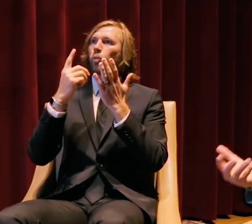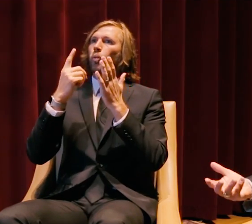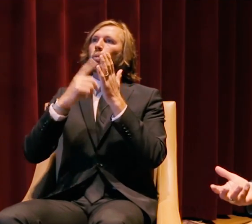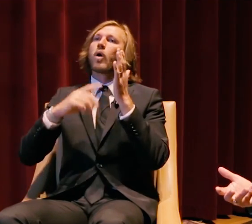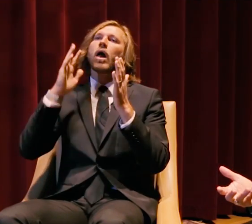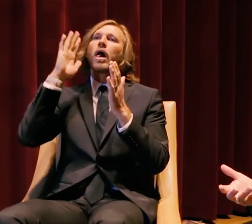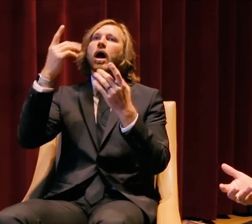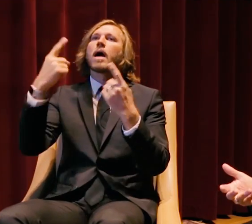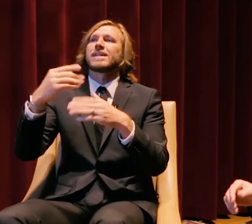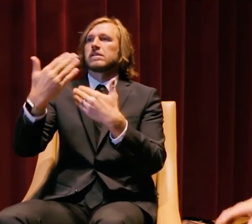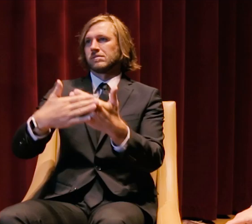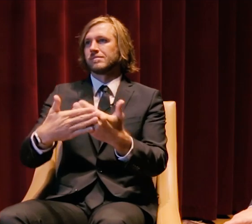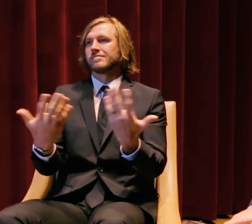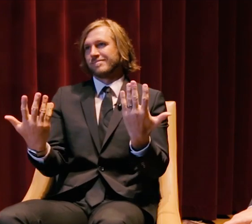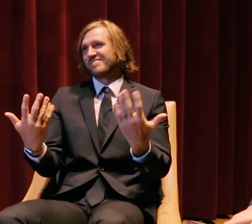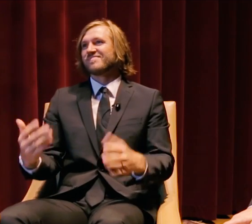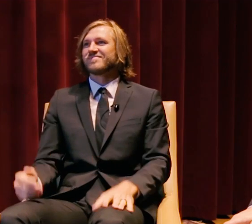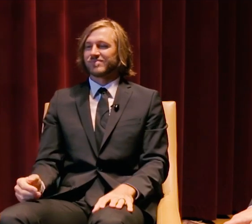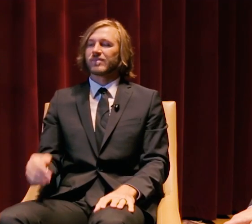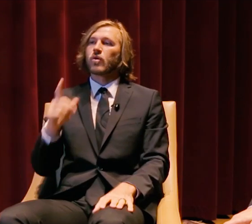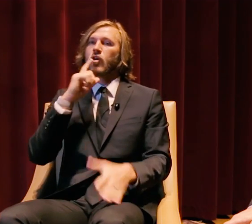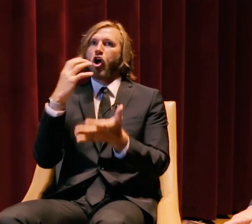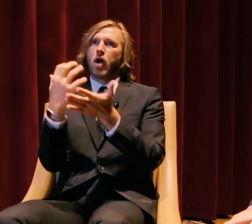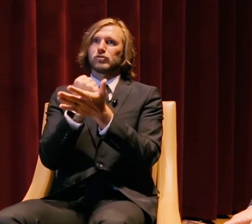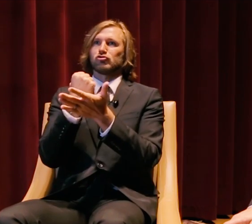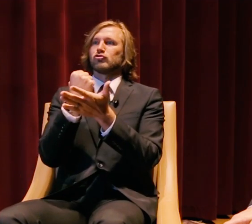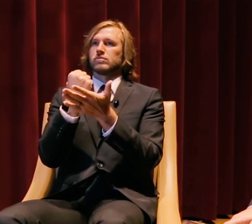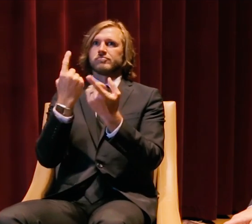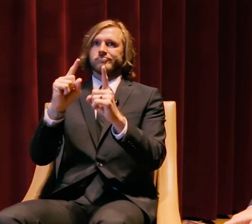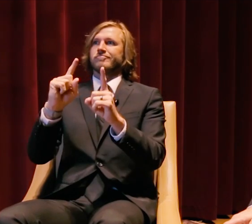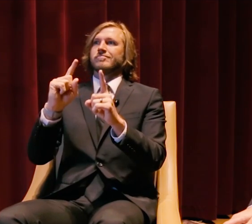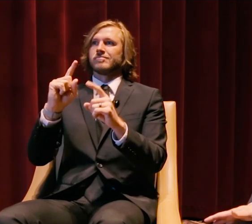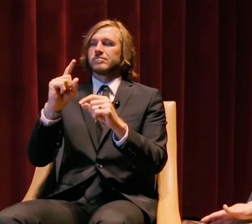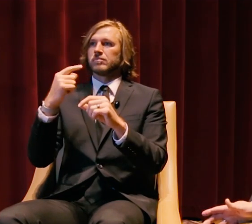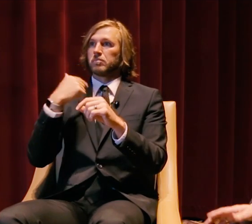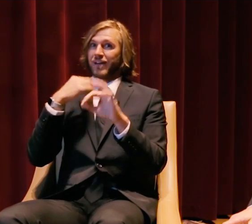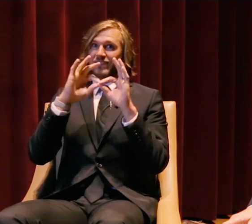whatever was going to come next. An opportunity came along to move my family